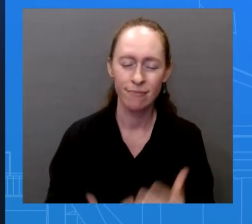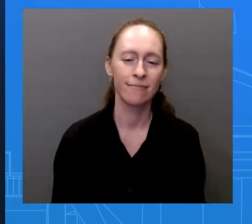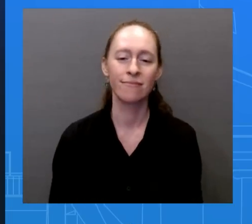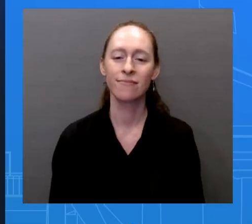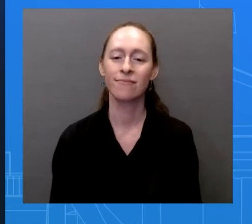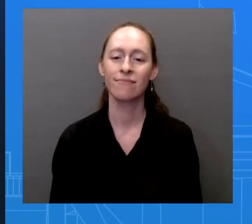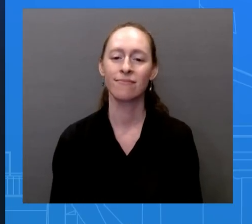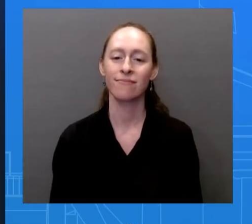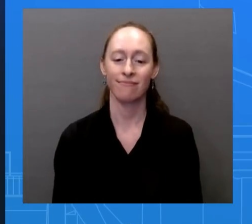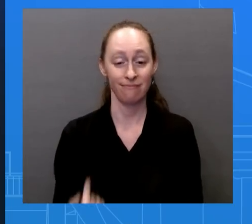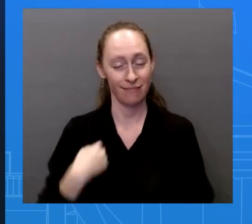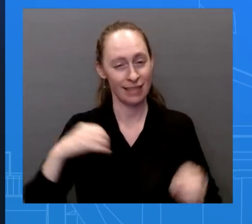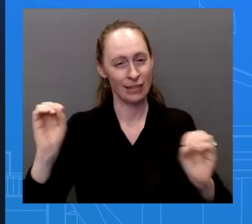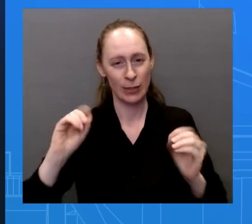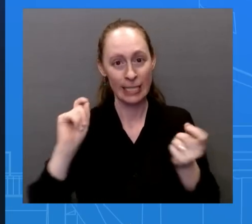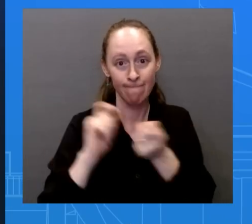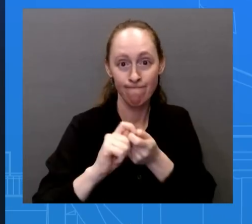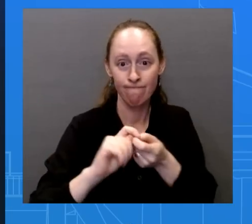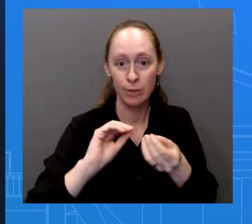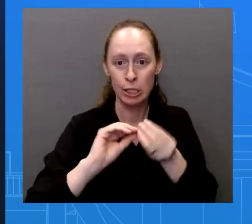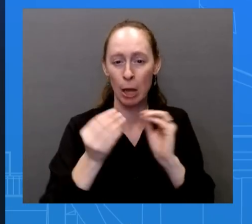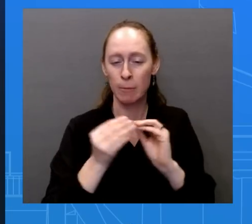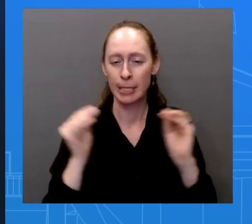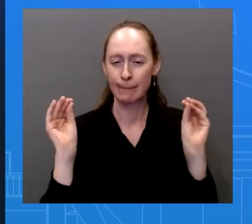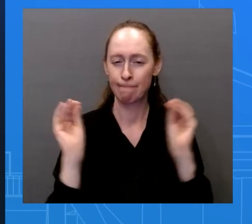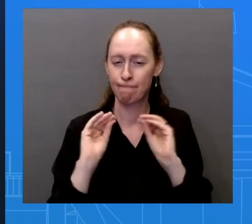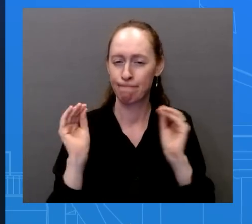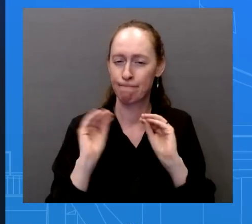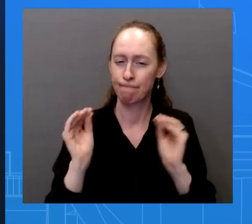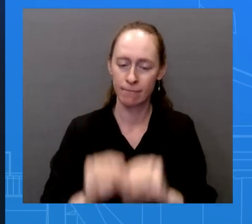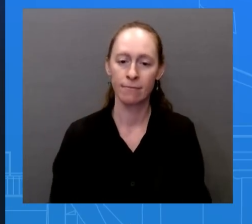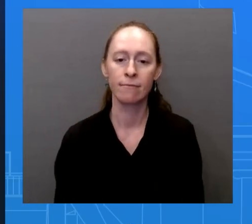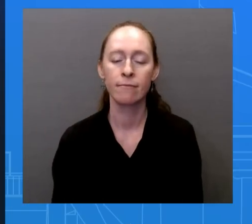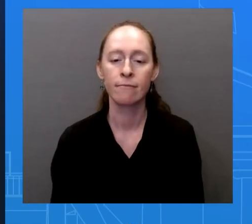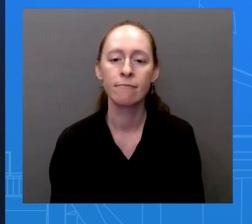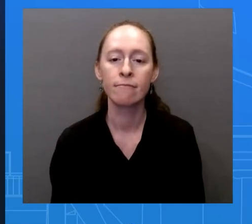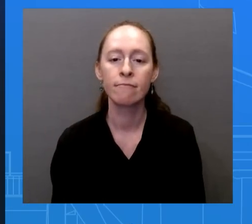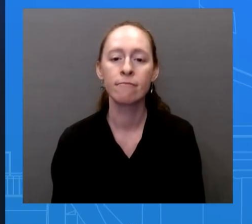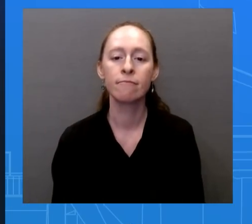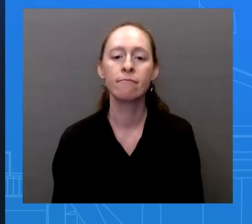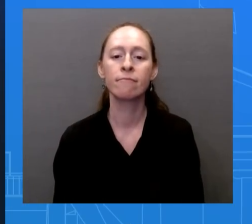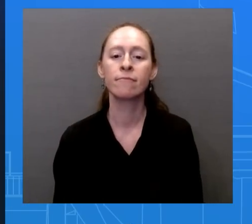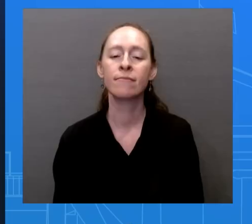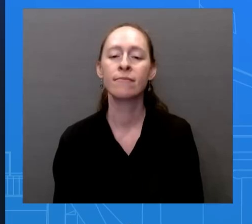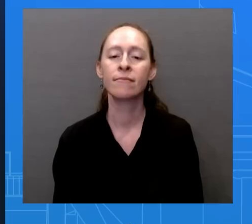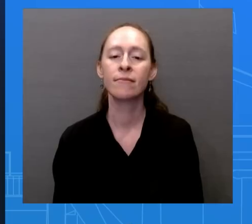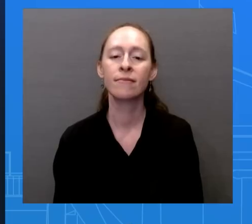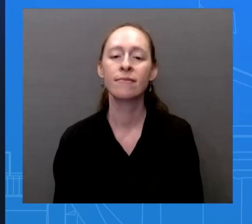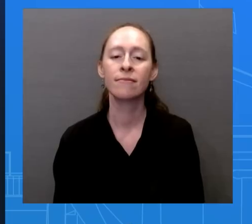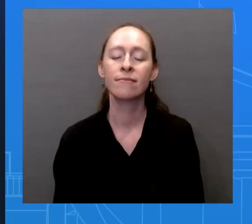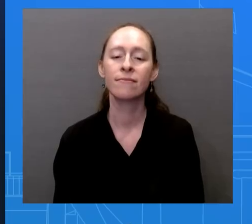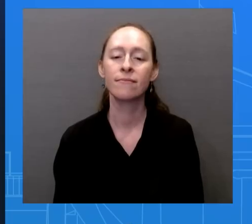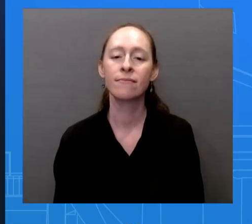but certainly lots of external academic models. Most of them expect that we're going to see more infections as we get into November, December, January.